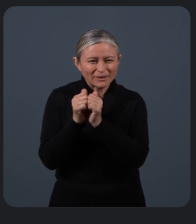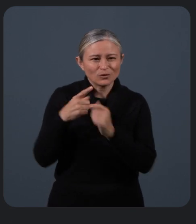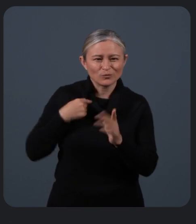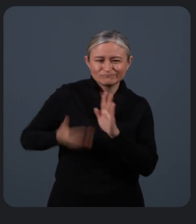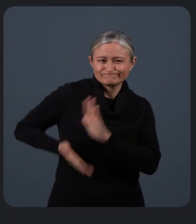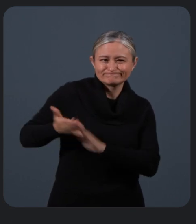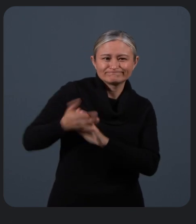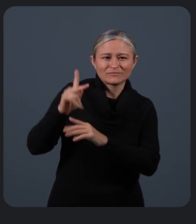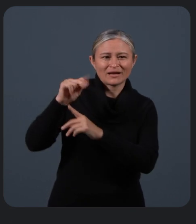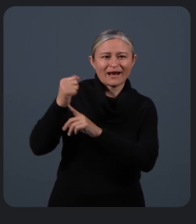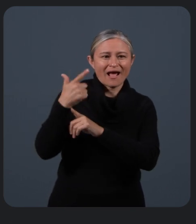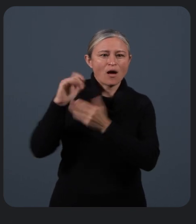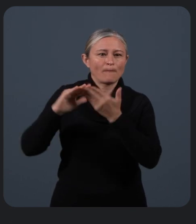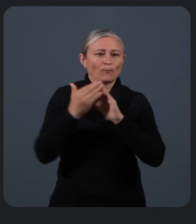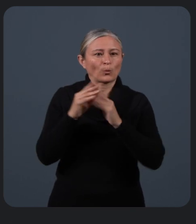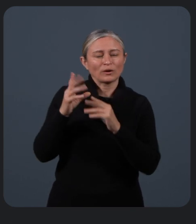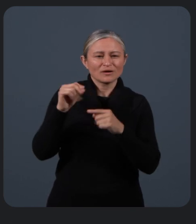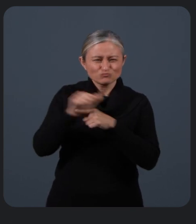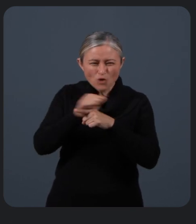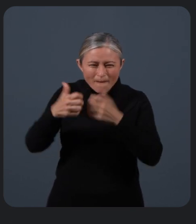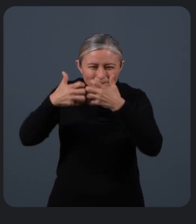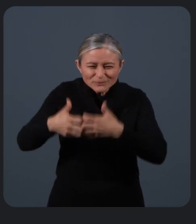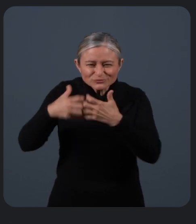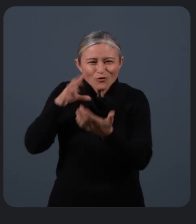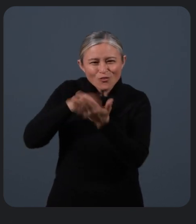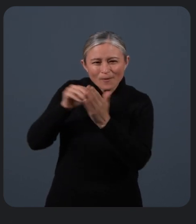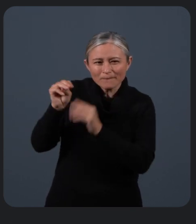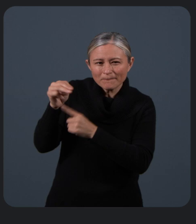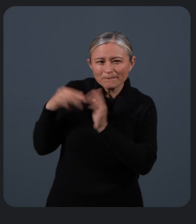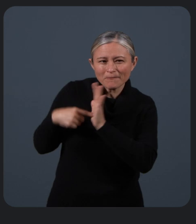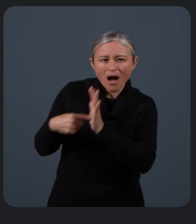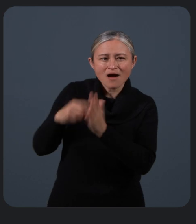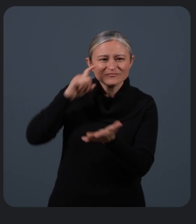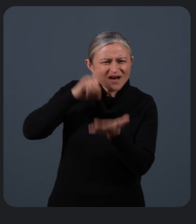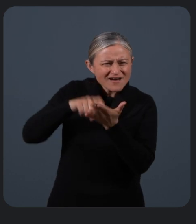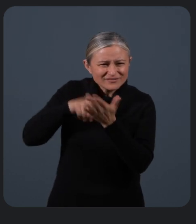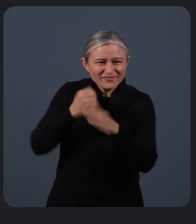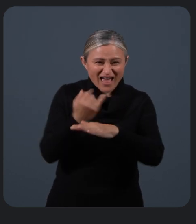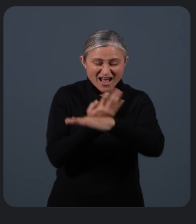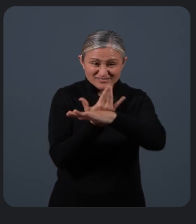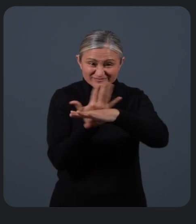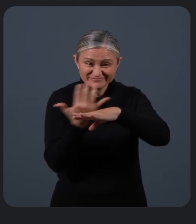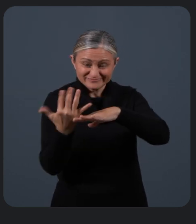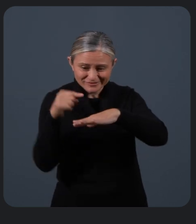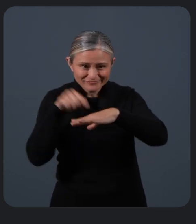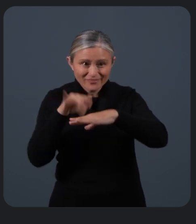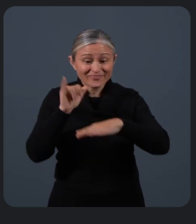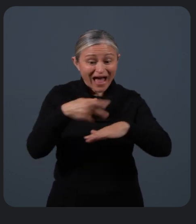a machine-learning model to identify crown of thorns starfish. We can then use that model to create a map with all the GPS